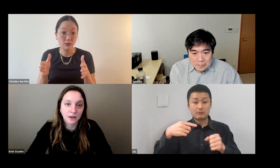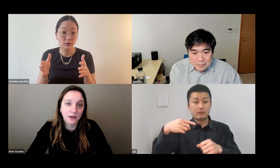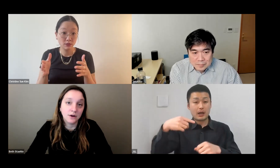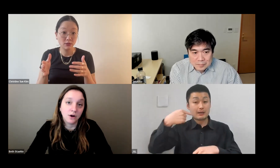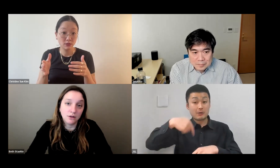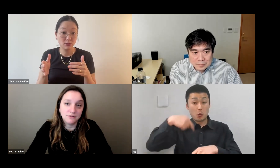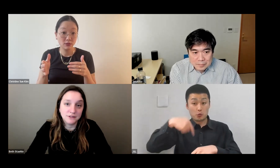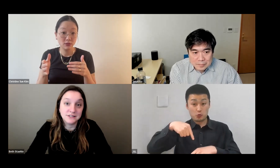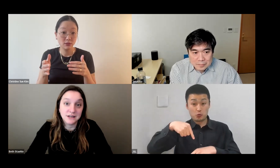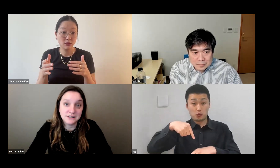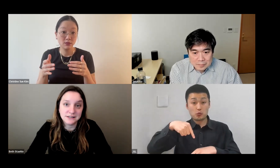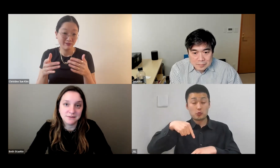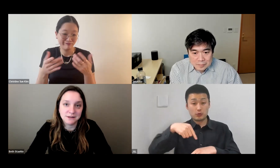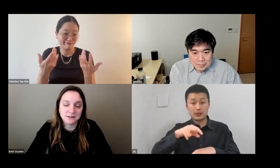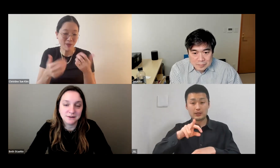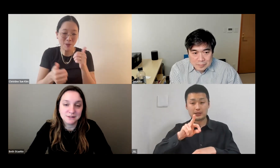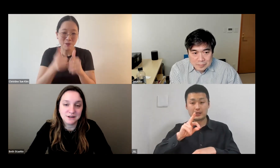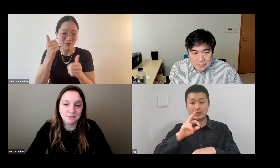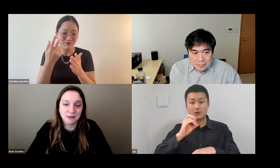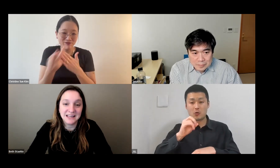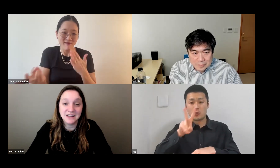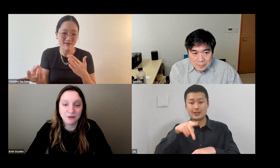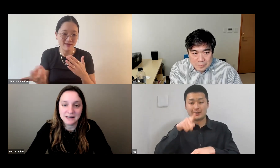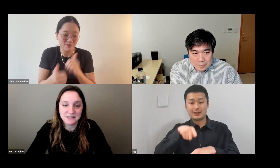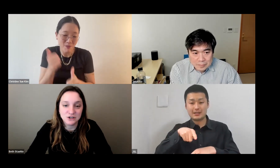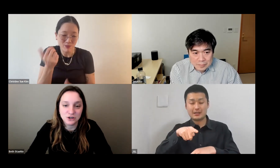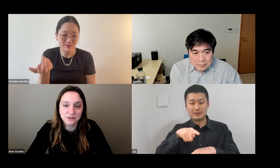And all of this testing basically was done by hearing teachers